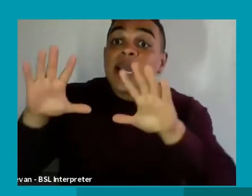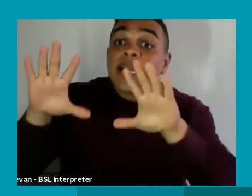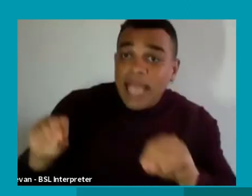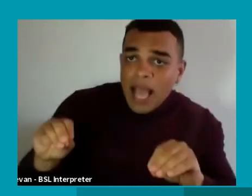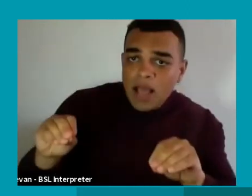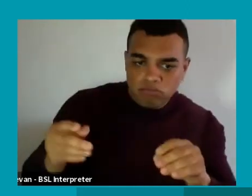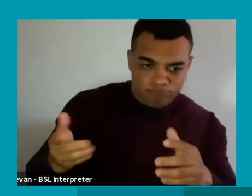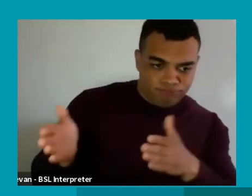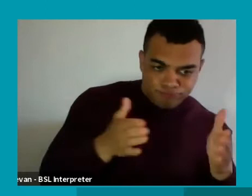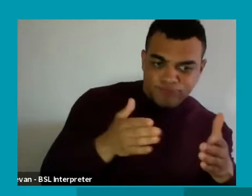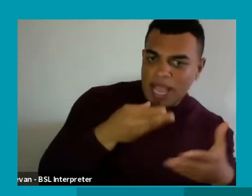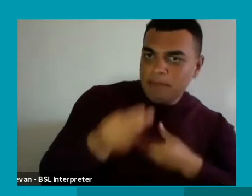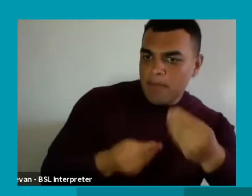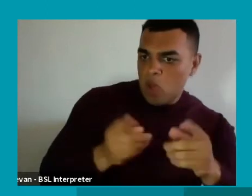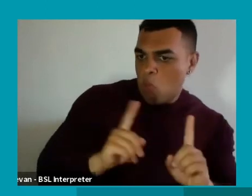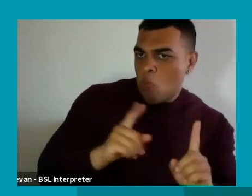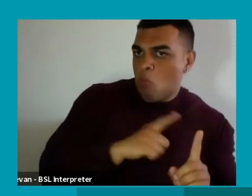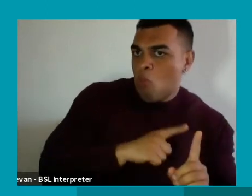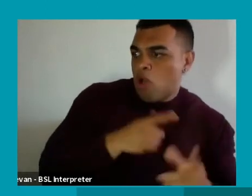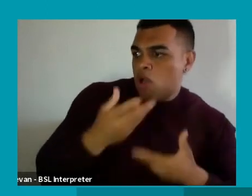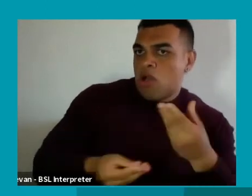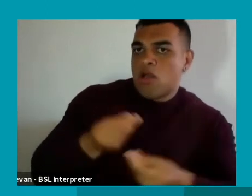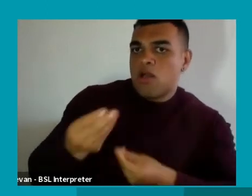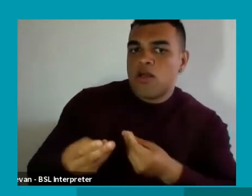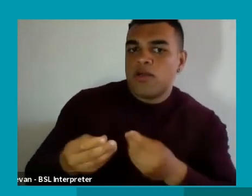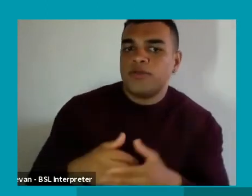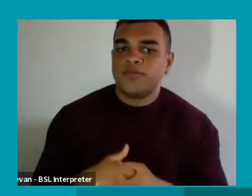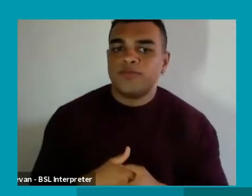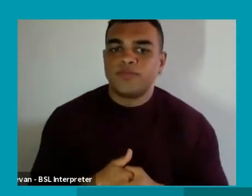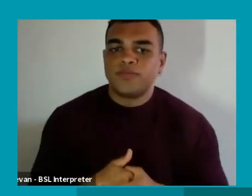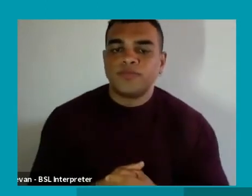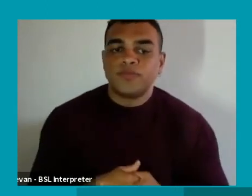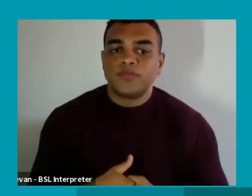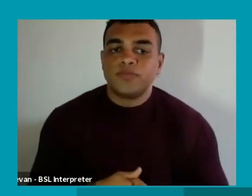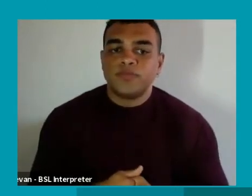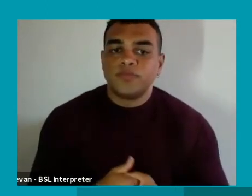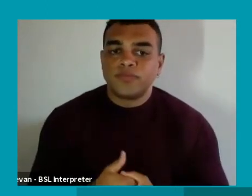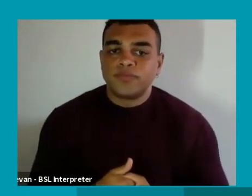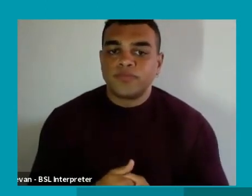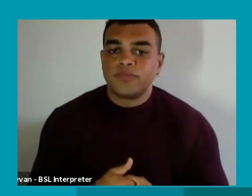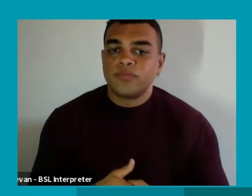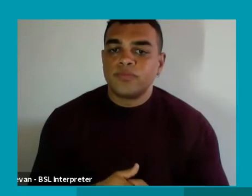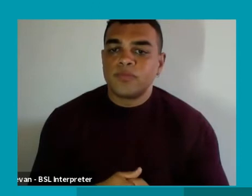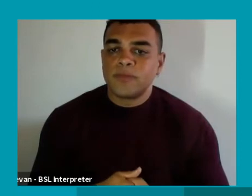things that are most important that you really want to recruit to see in the first half of the first page, because that's again thinking about how